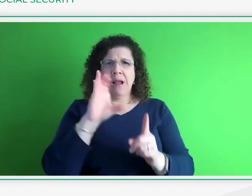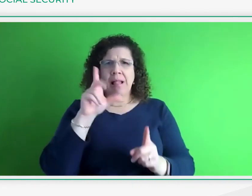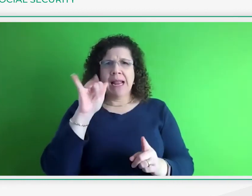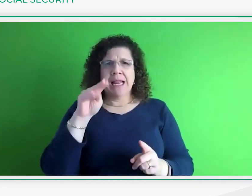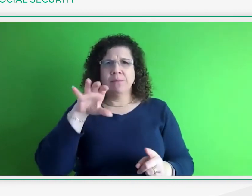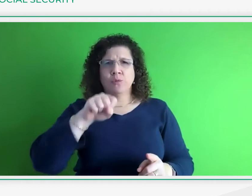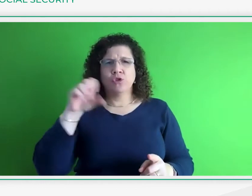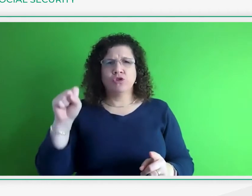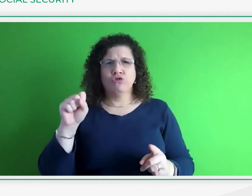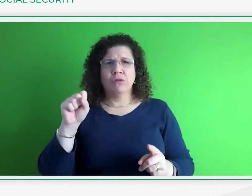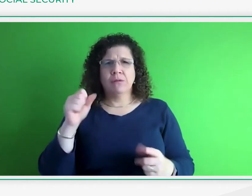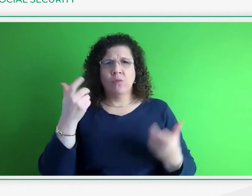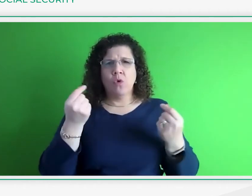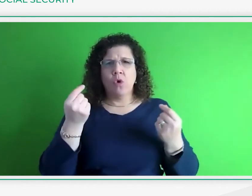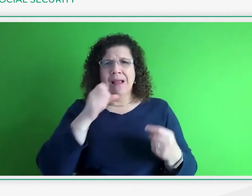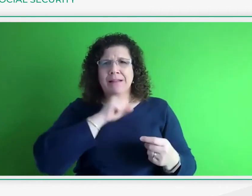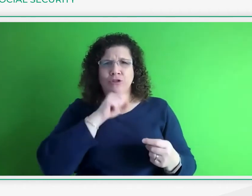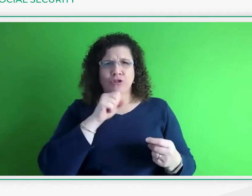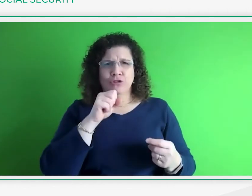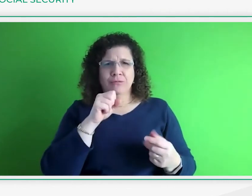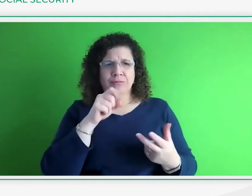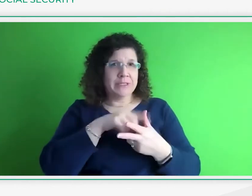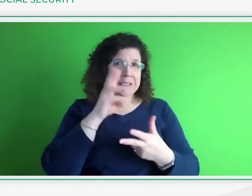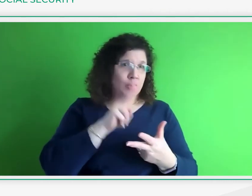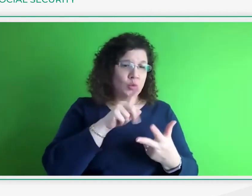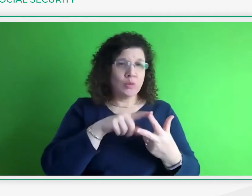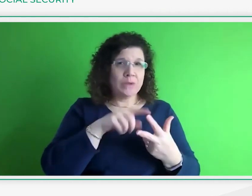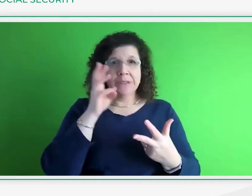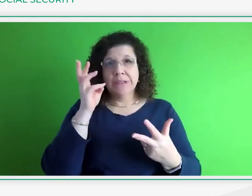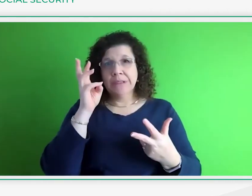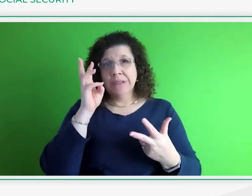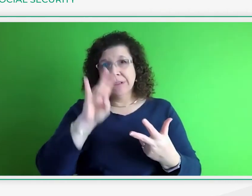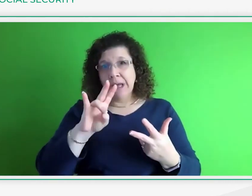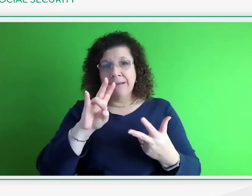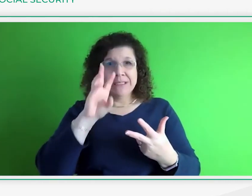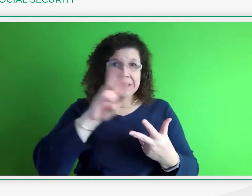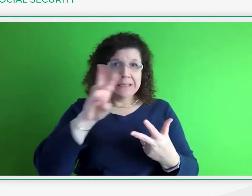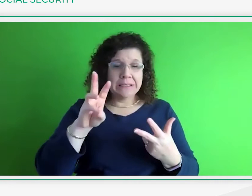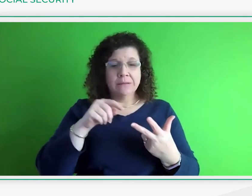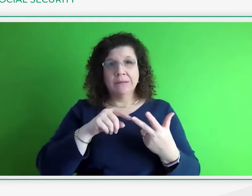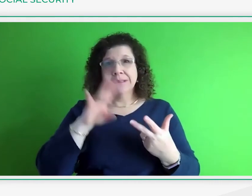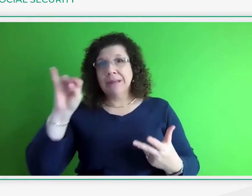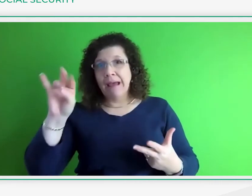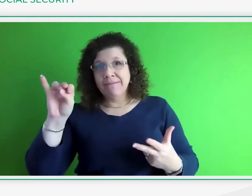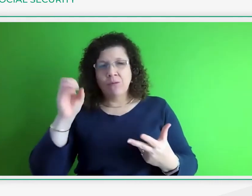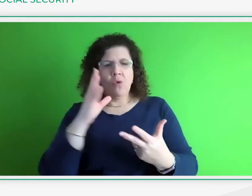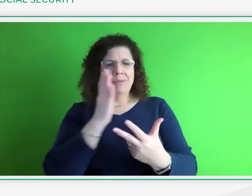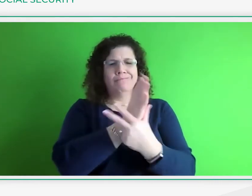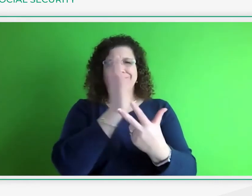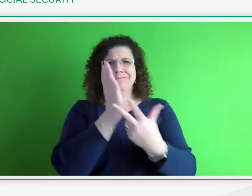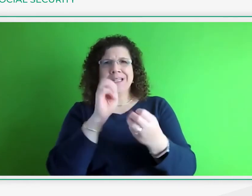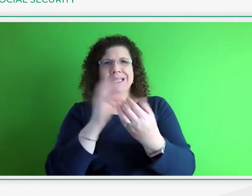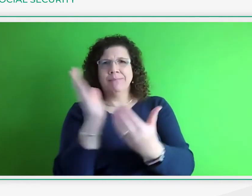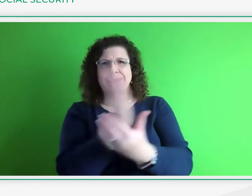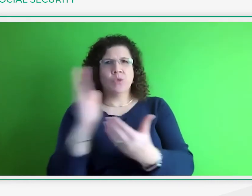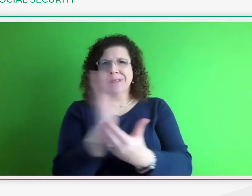And what ages should they claim Social Security – 62, 66, 67, 70?